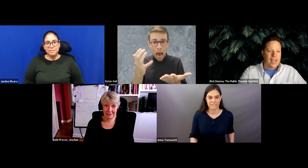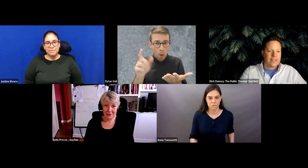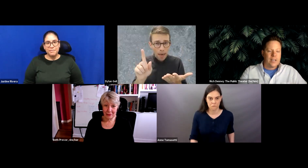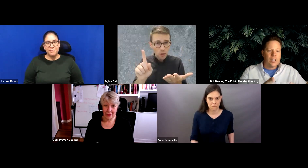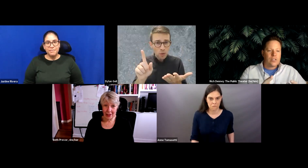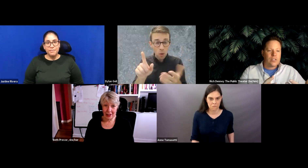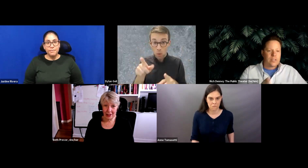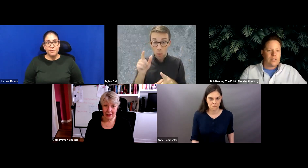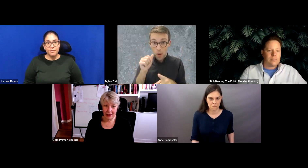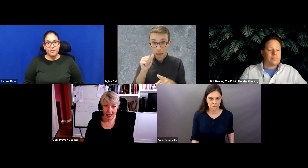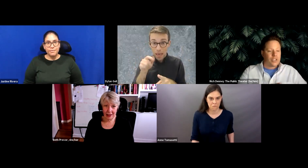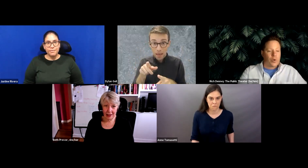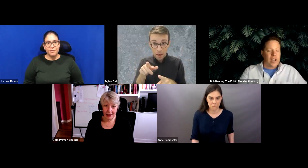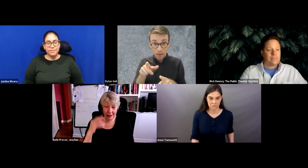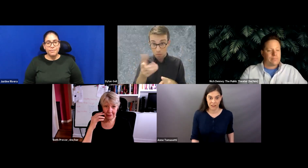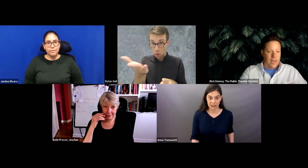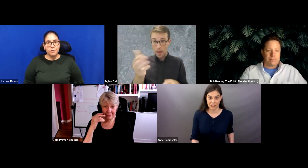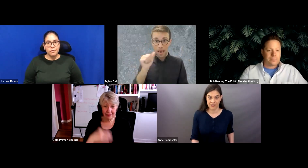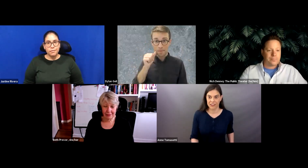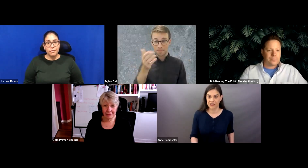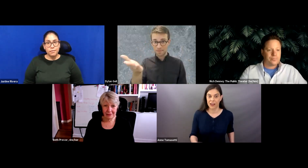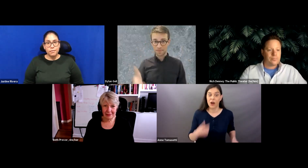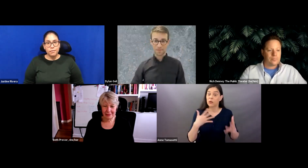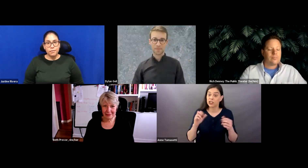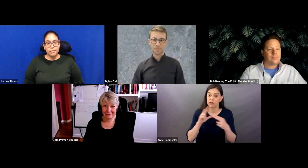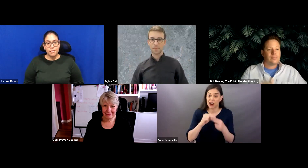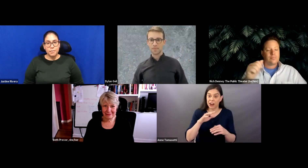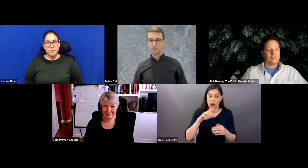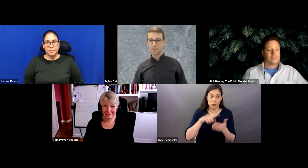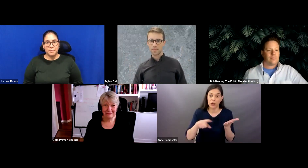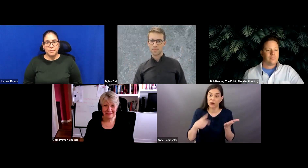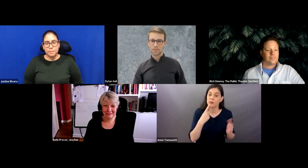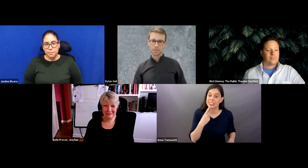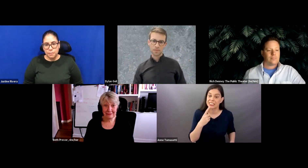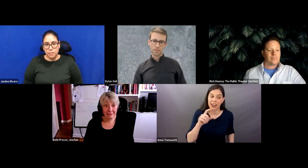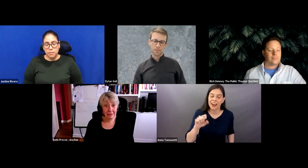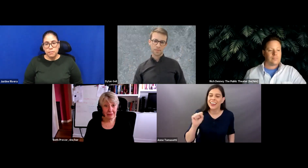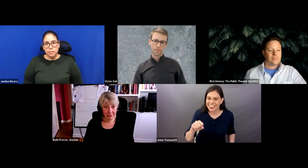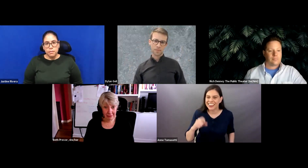Can I jump in? Yep. This is Anne. So just related to what